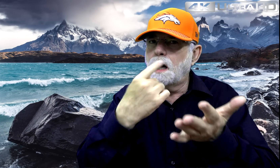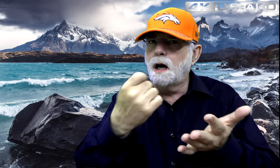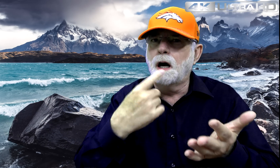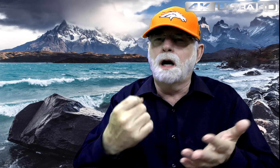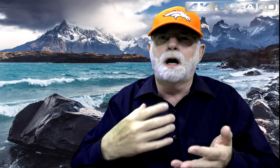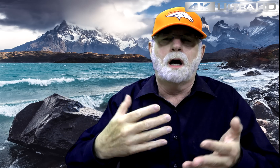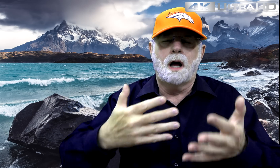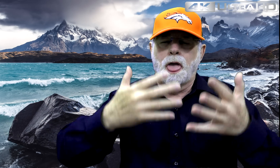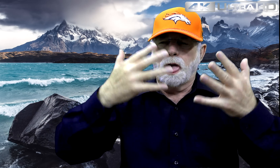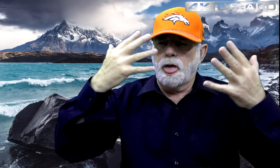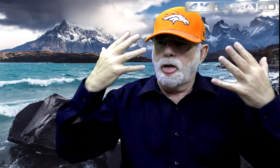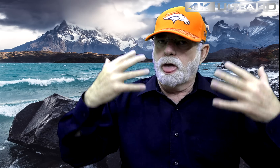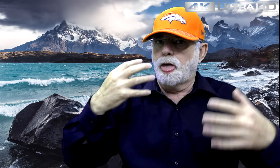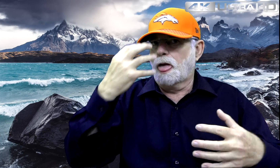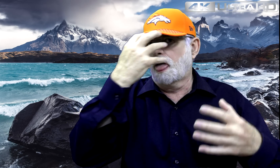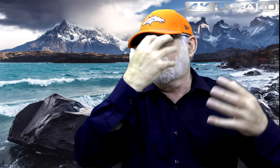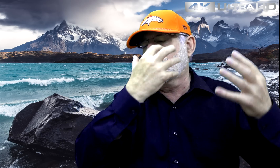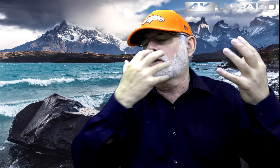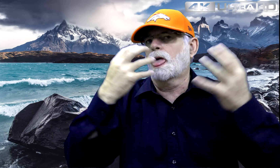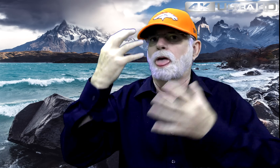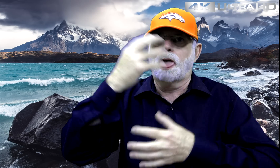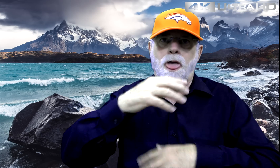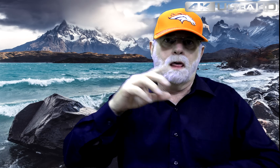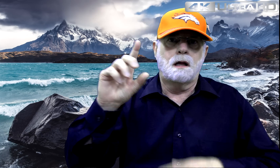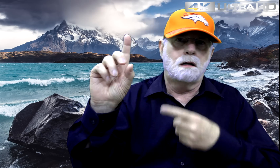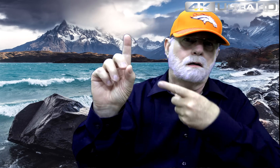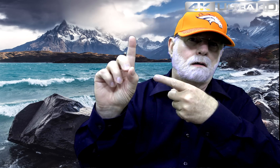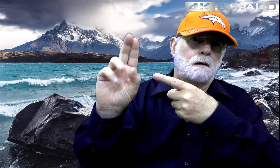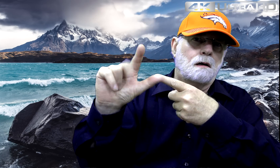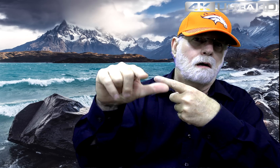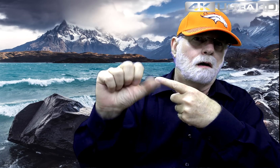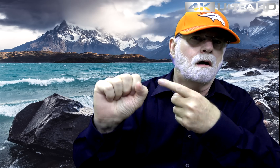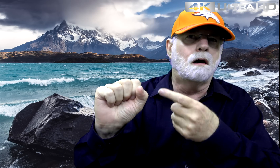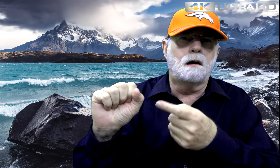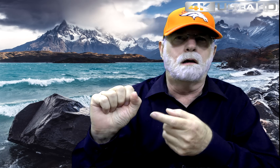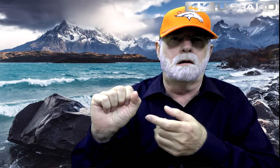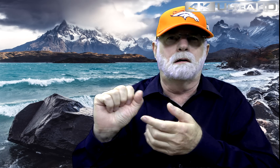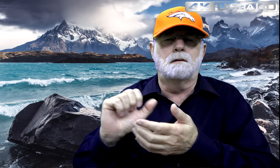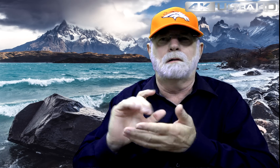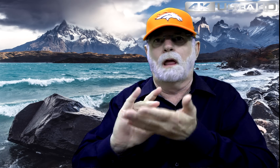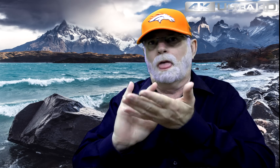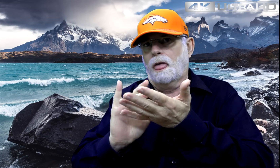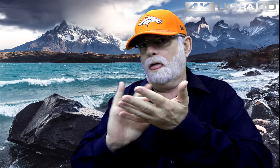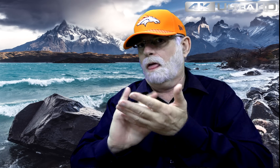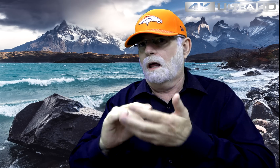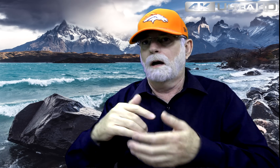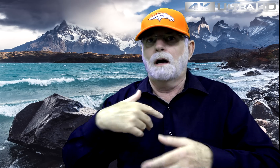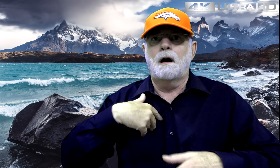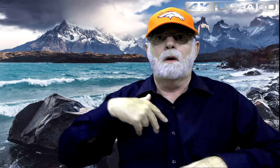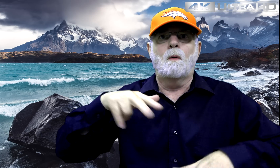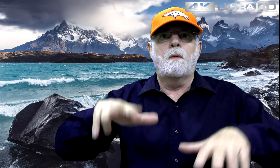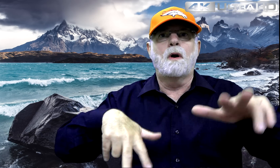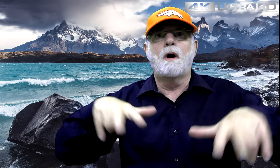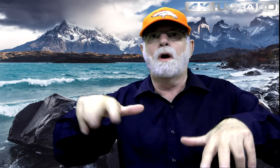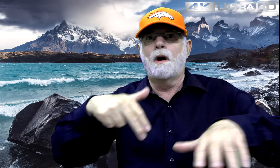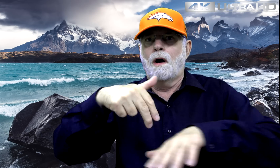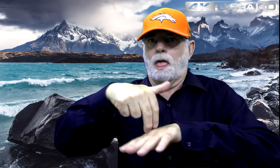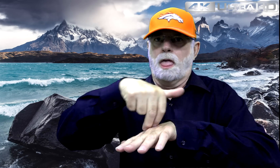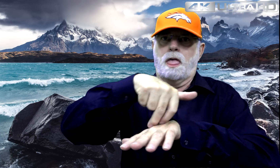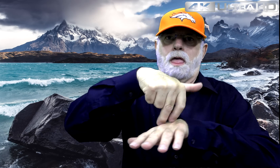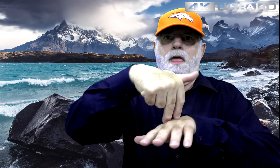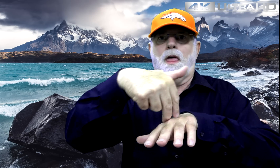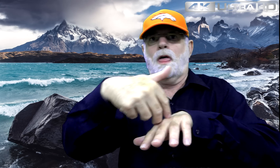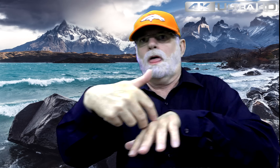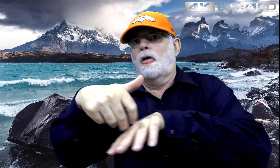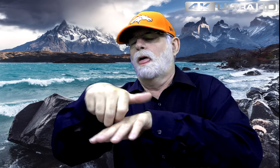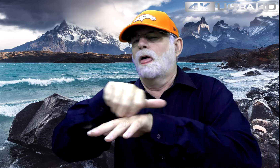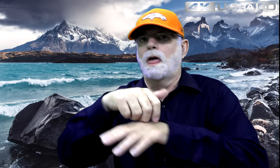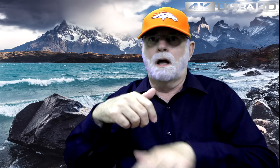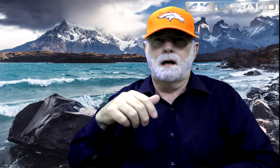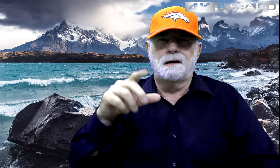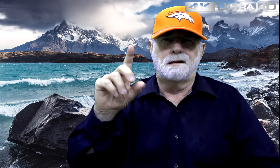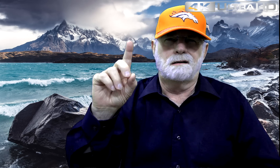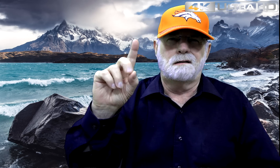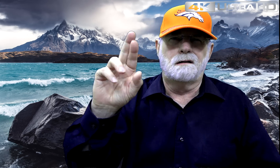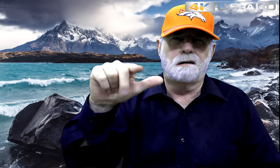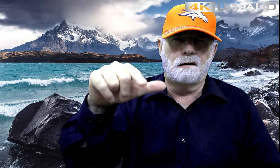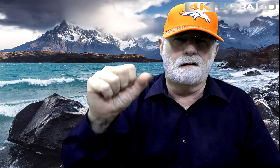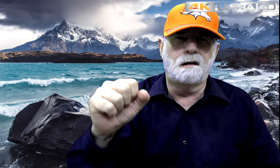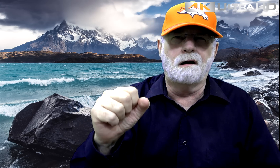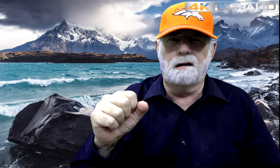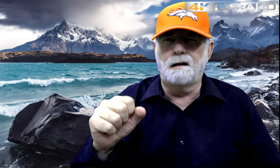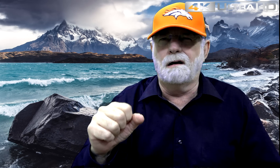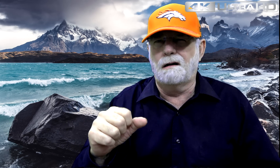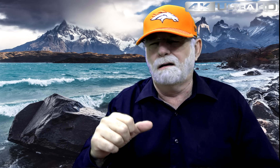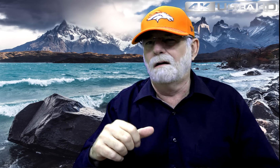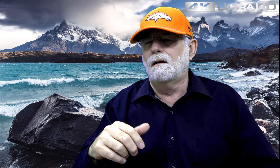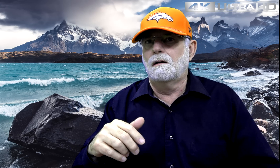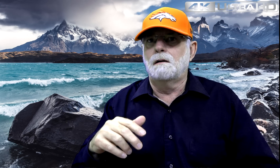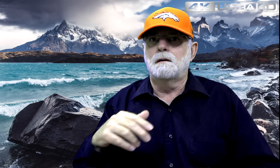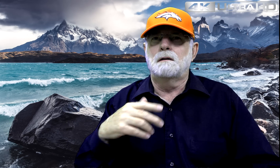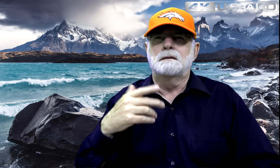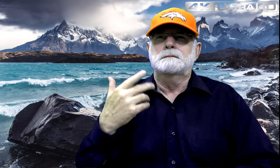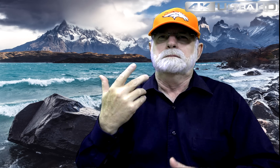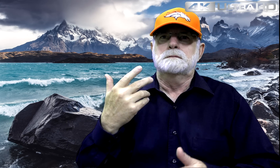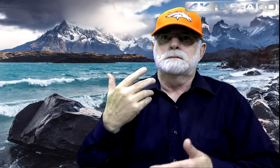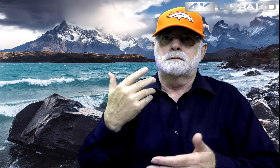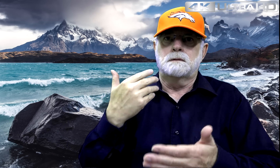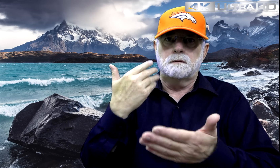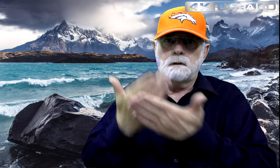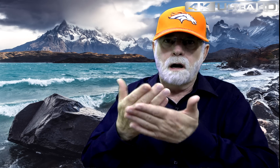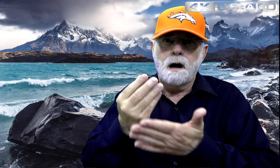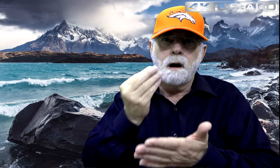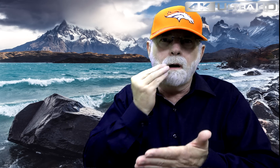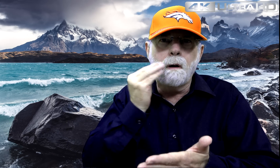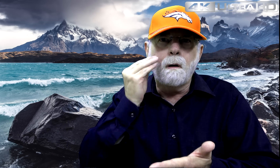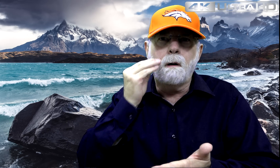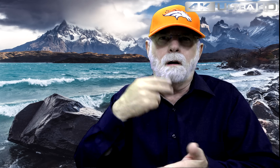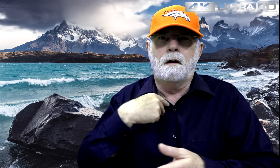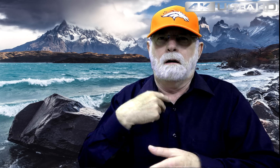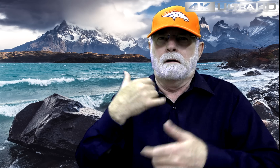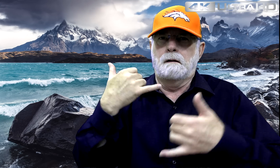Lotta medicine was given to me lotta drugs. I was walking kind of crooked like I was drunk, but it was from the drugs when I was at home